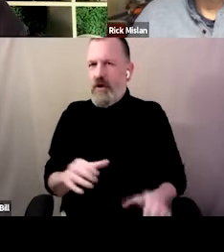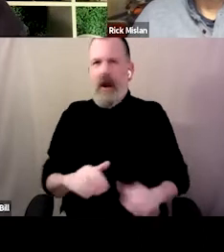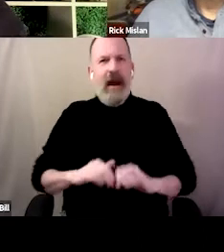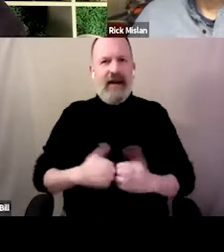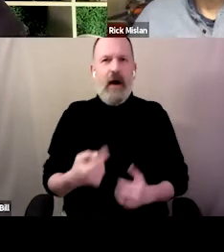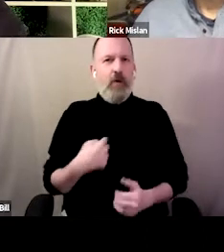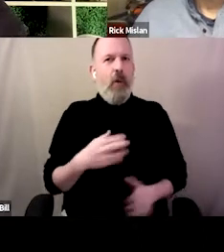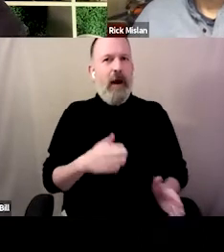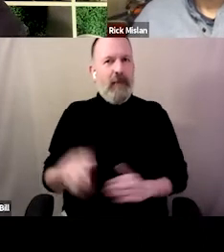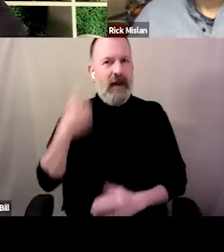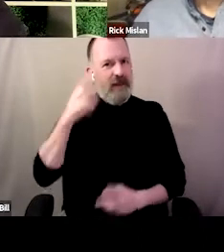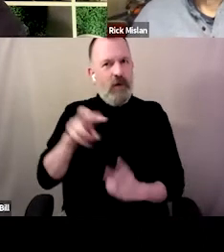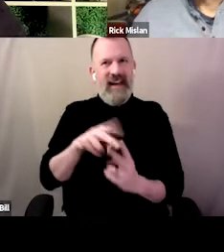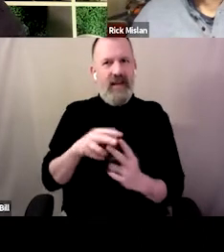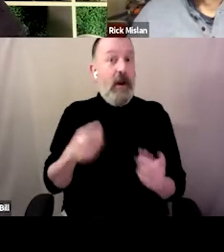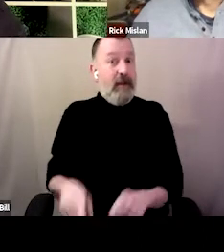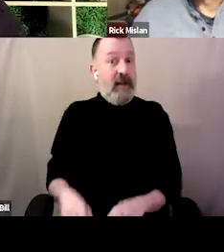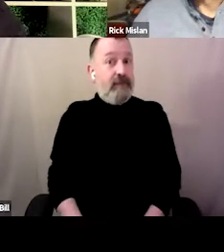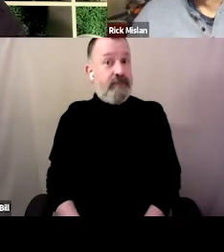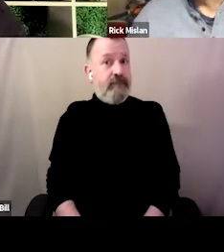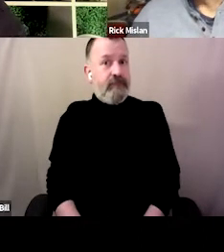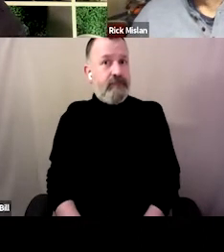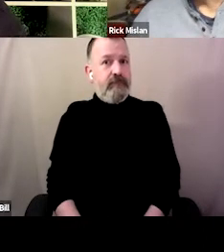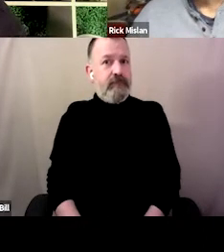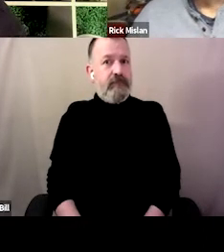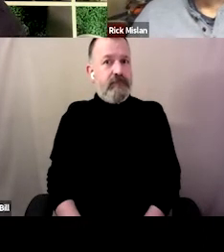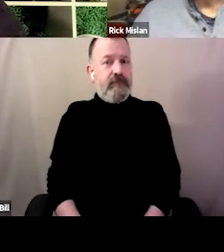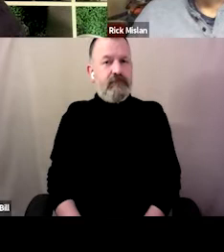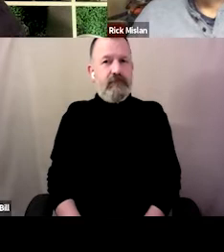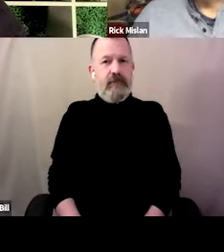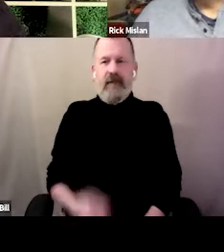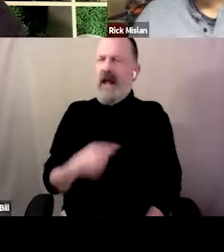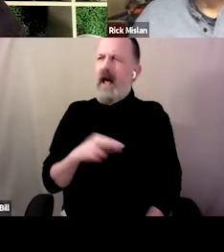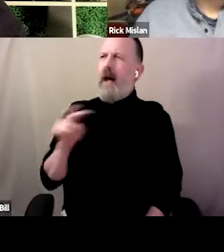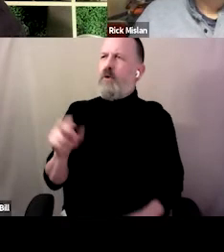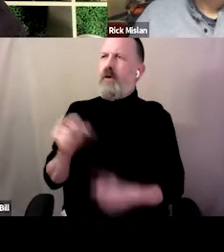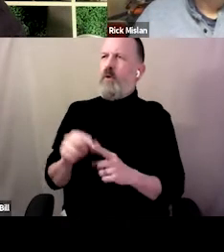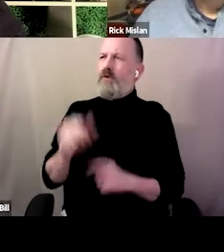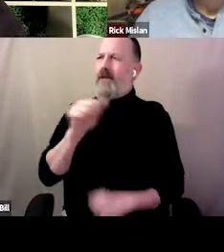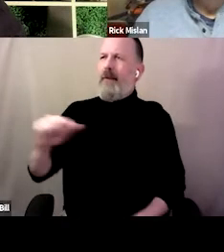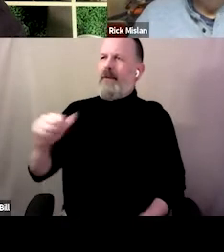Rick Mislan: I'm looking at the words Amazon Walmart. I'm thinking beyond that.